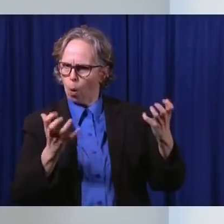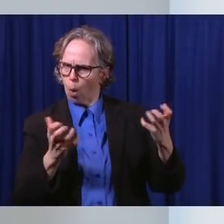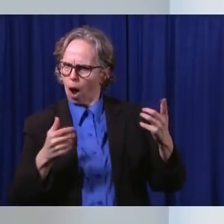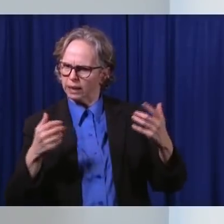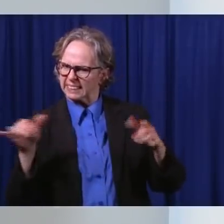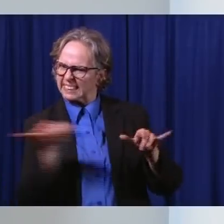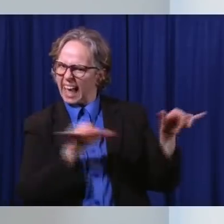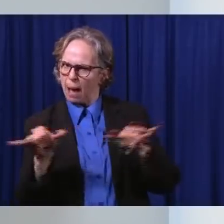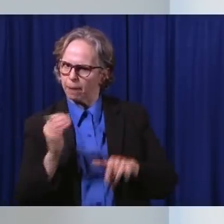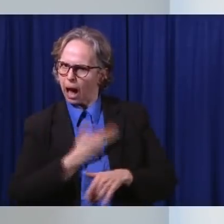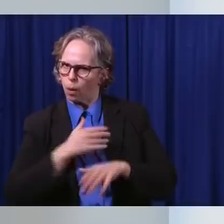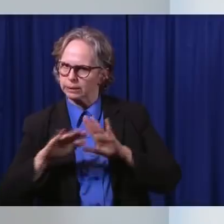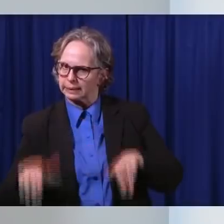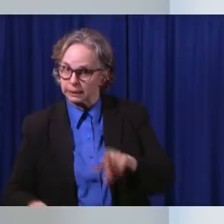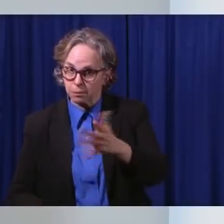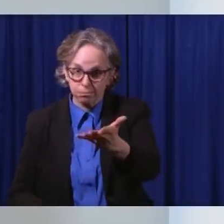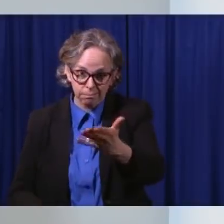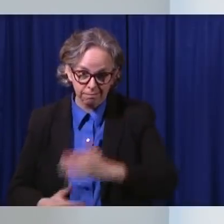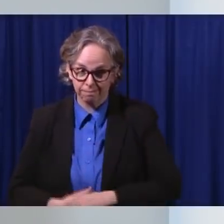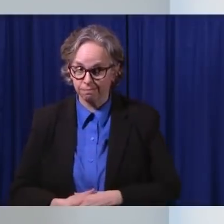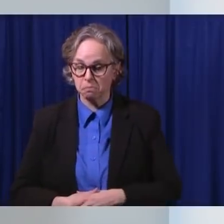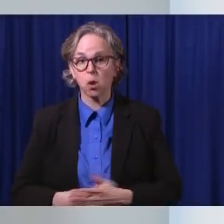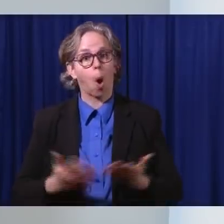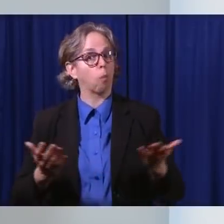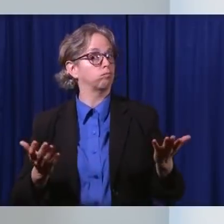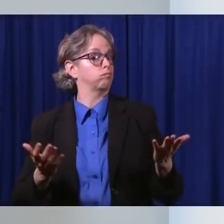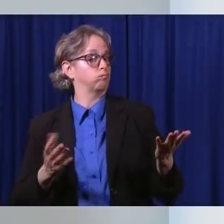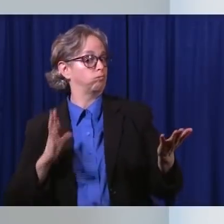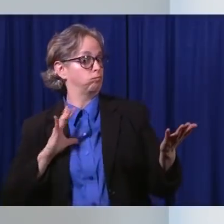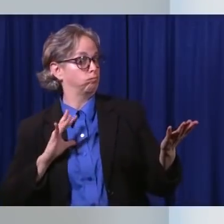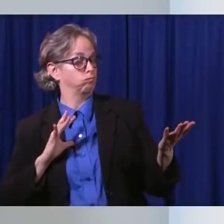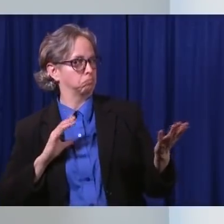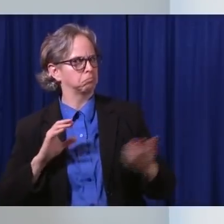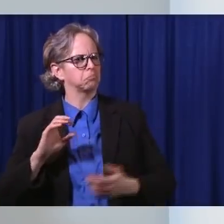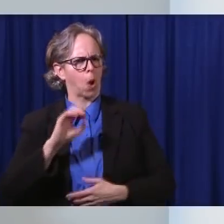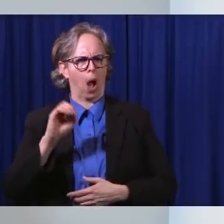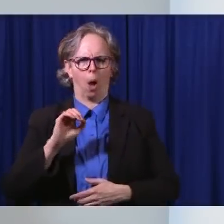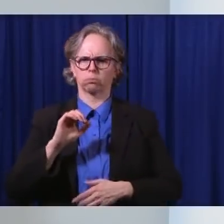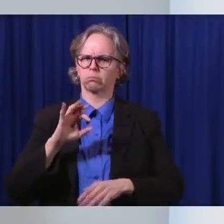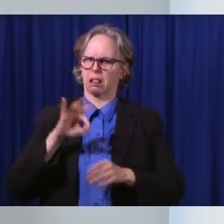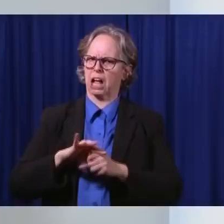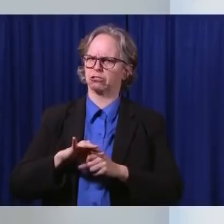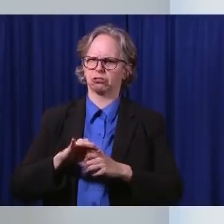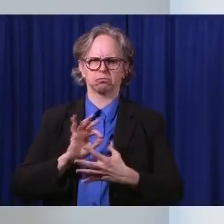ONE THAT ACTUALLY VOTED AND PRESIDENT TRUMP WON UNDER THAT SYSTEM ORIGINALLY. SHOULD NOT BE A PROBLEM FOR ANYBODY.